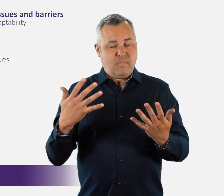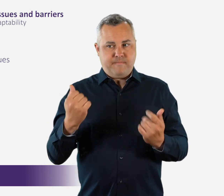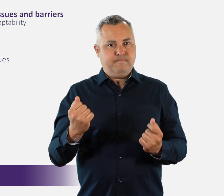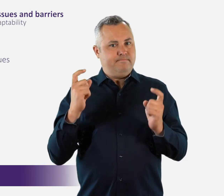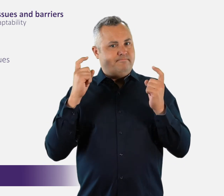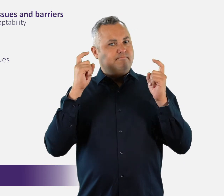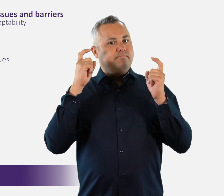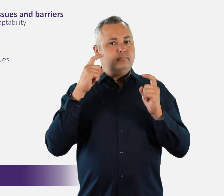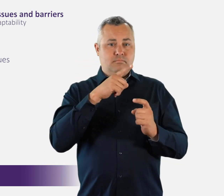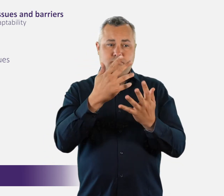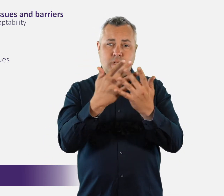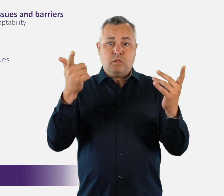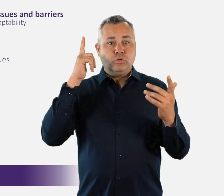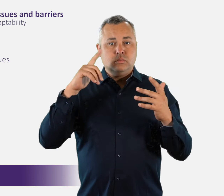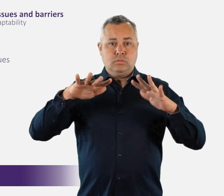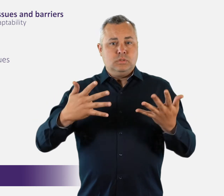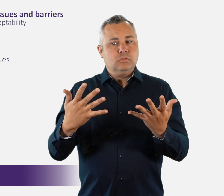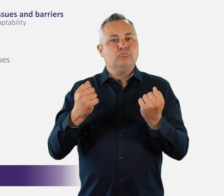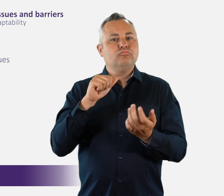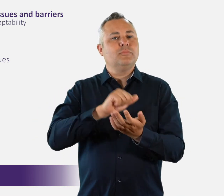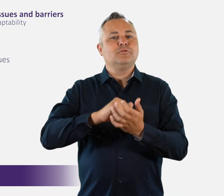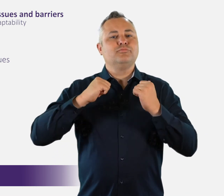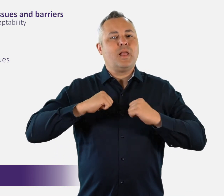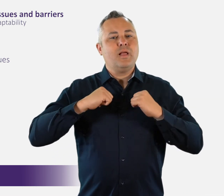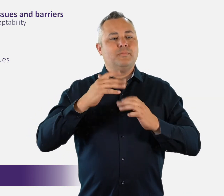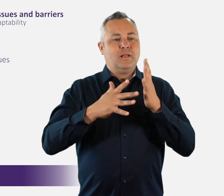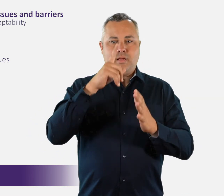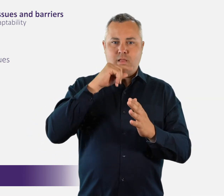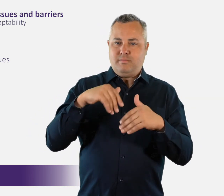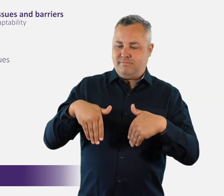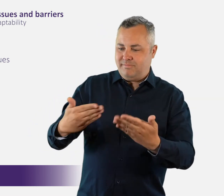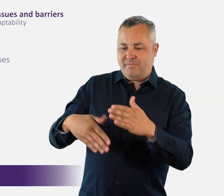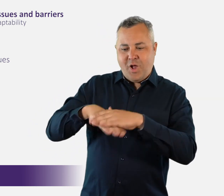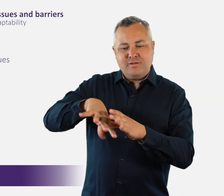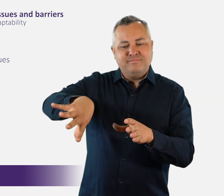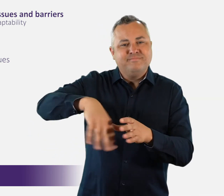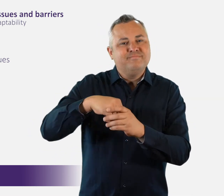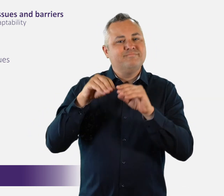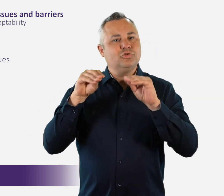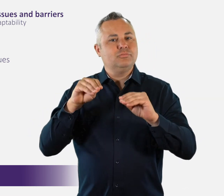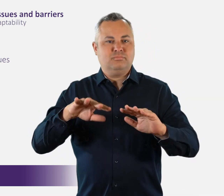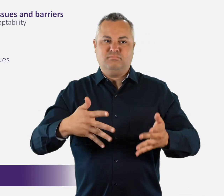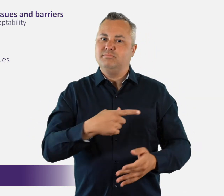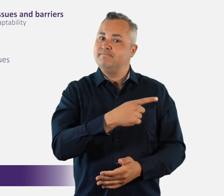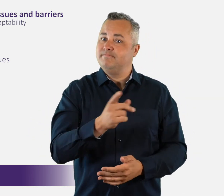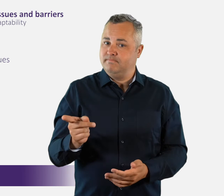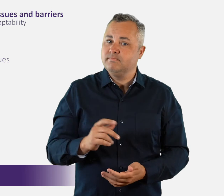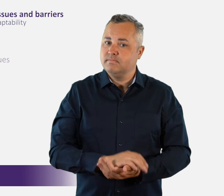However, there are concerns that many teachers do not receive appropriate education - or training to enable them to provide inclusive education.